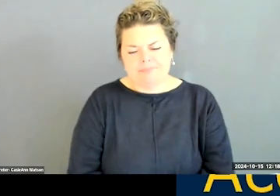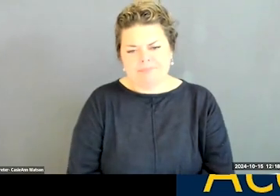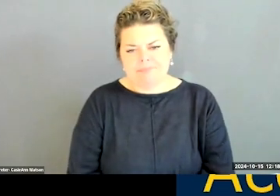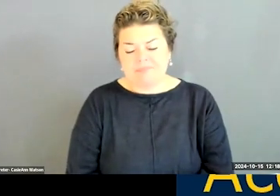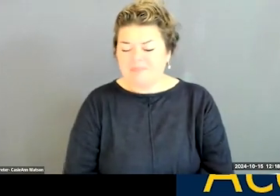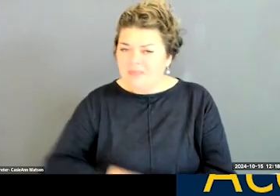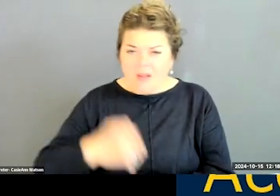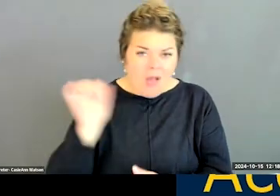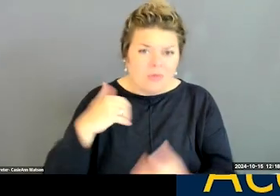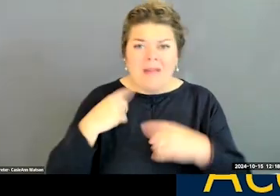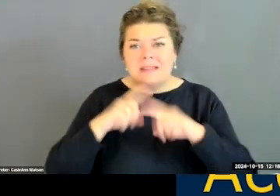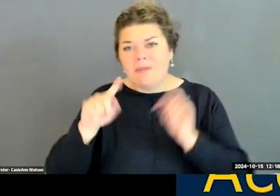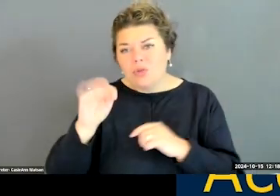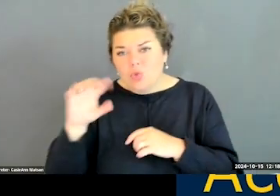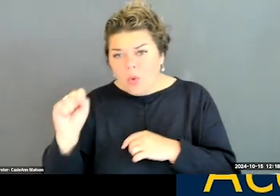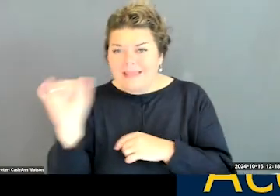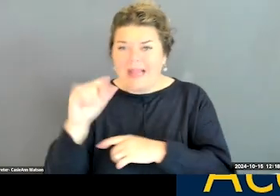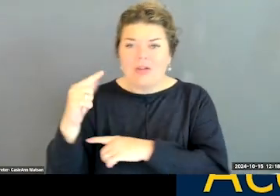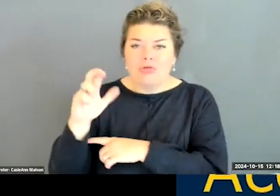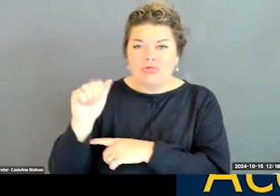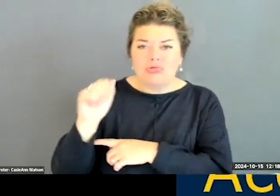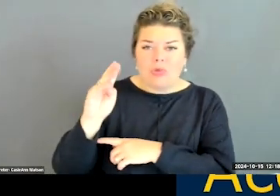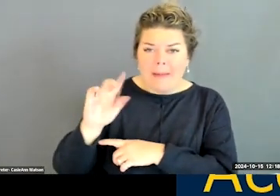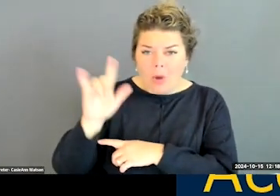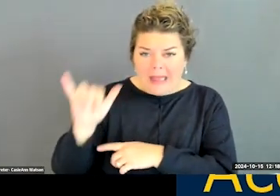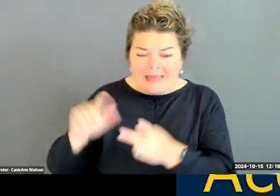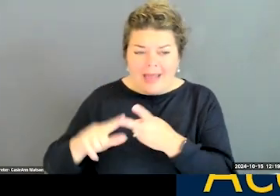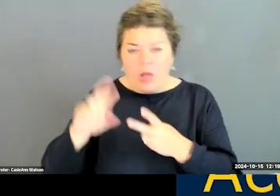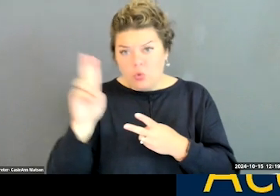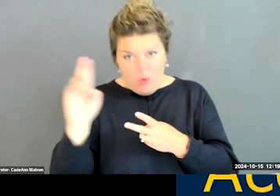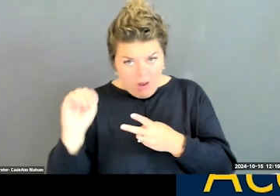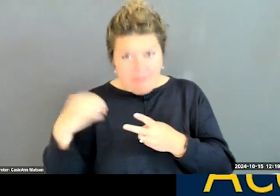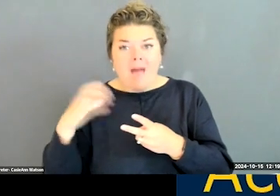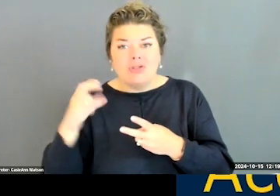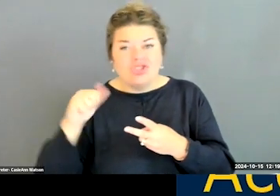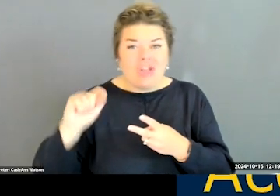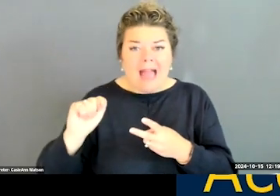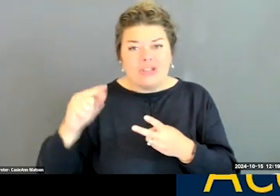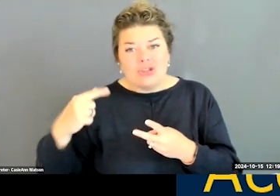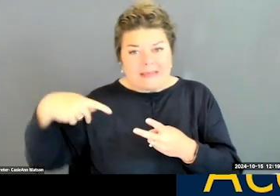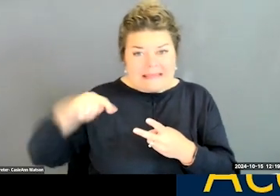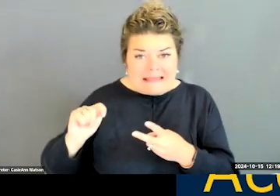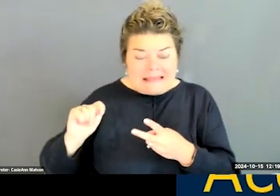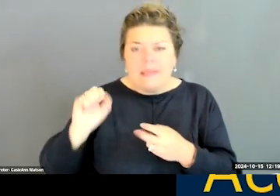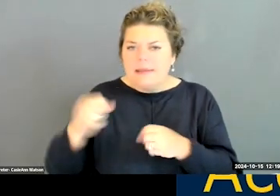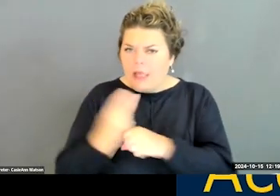There's also tools like Grammarly and UM's ChatGPT that can be used as tools to be a little more clear